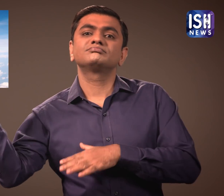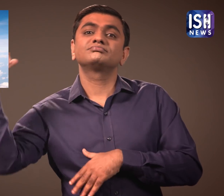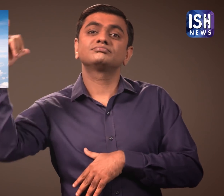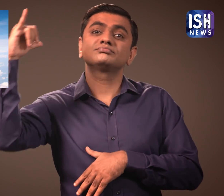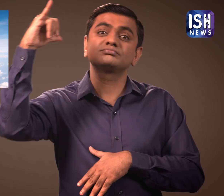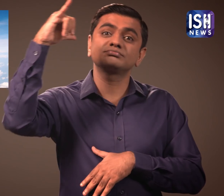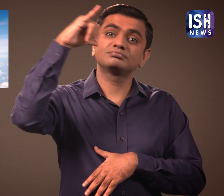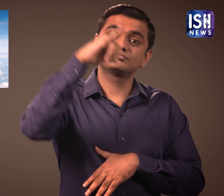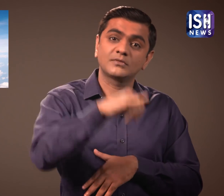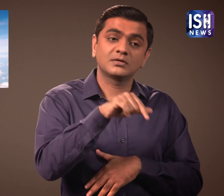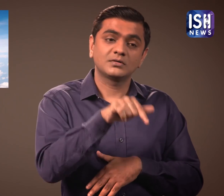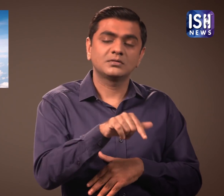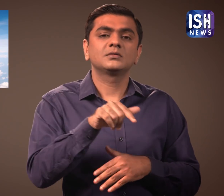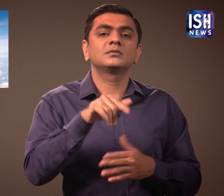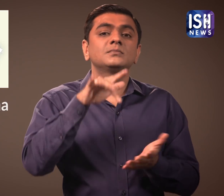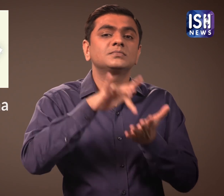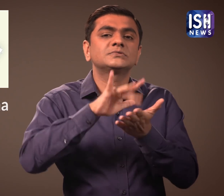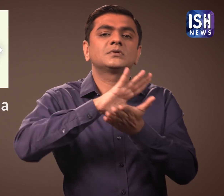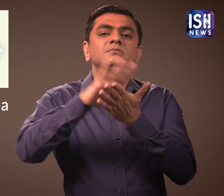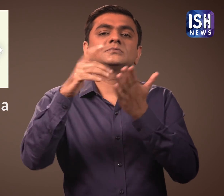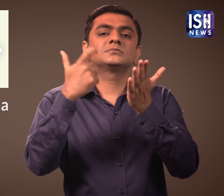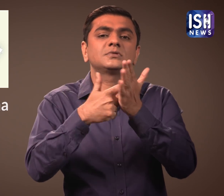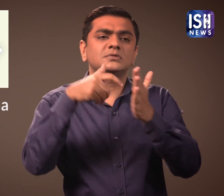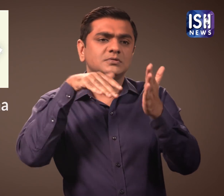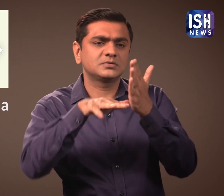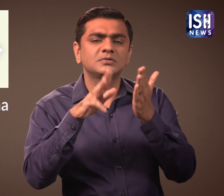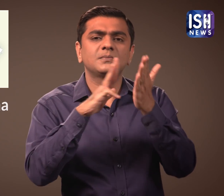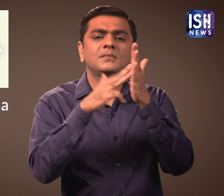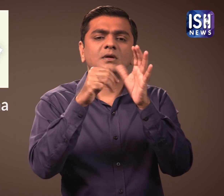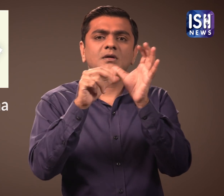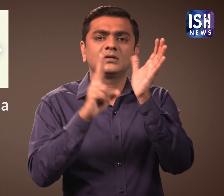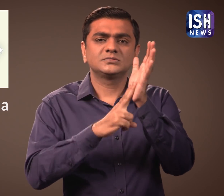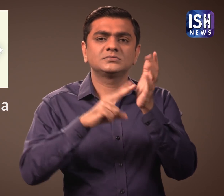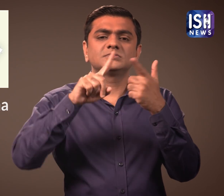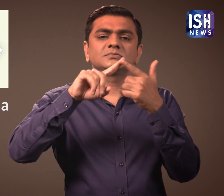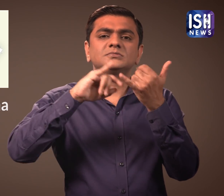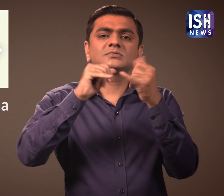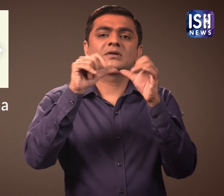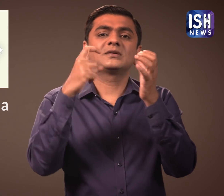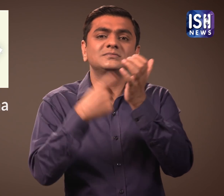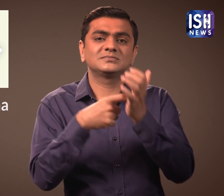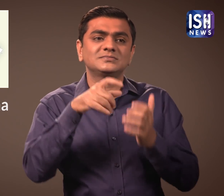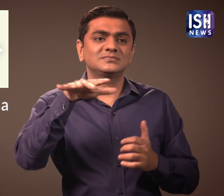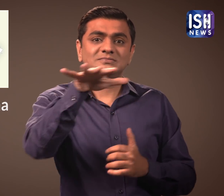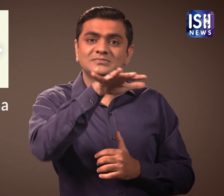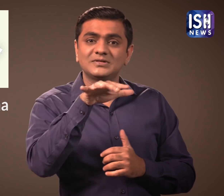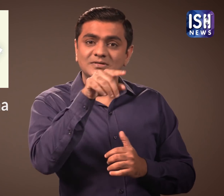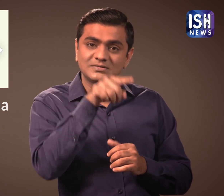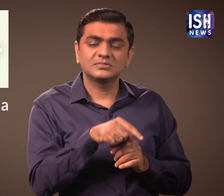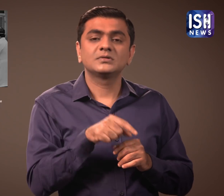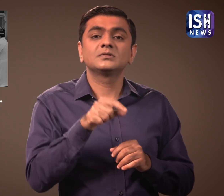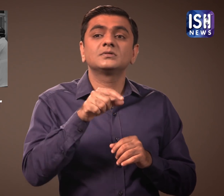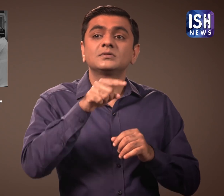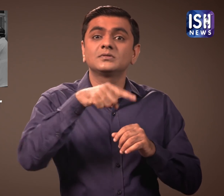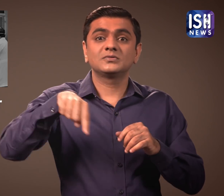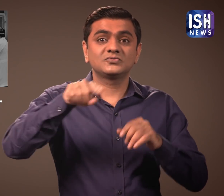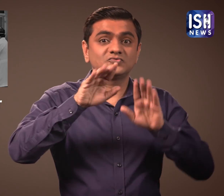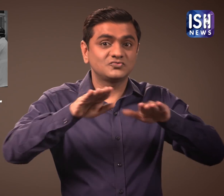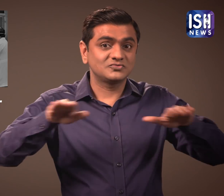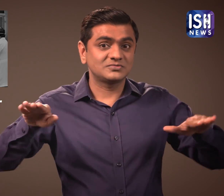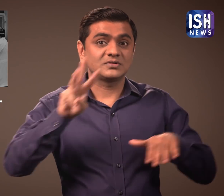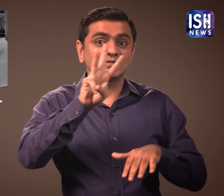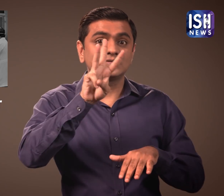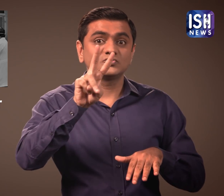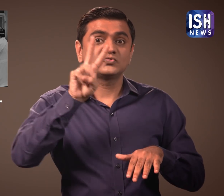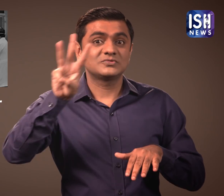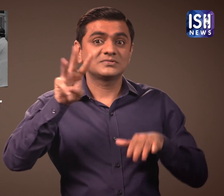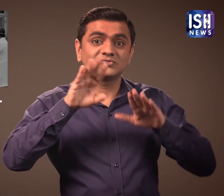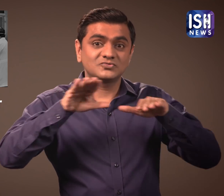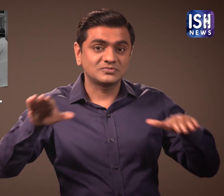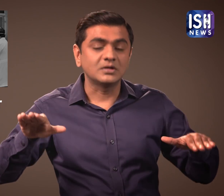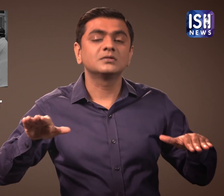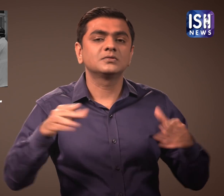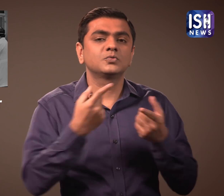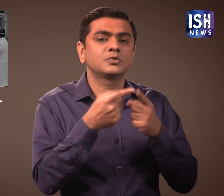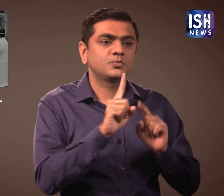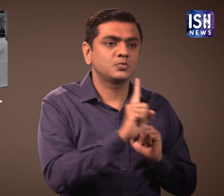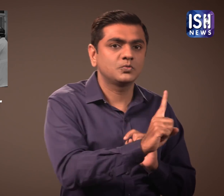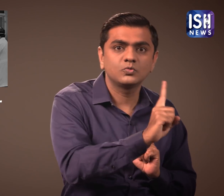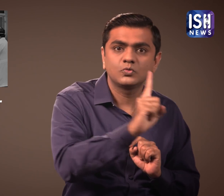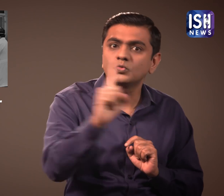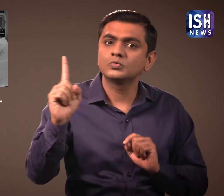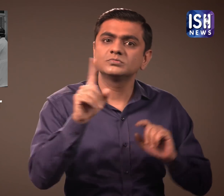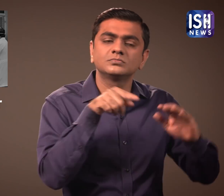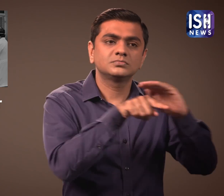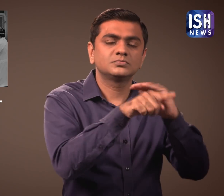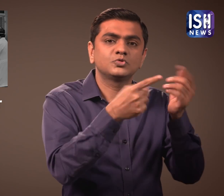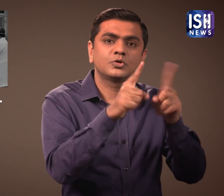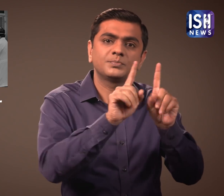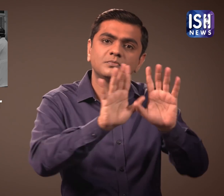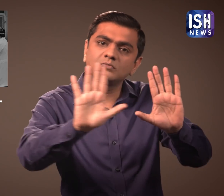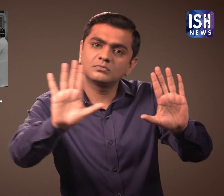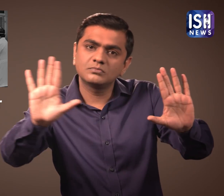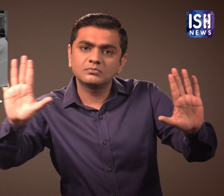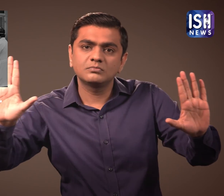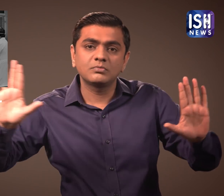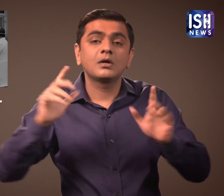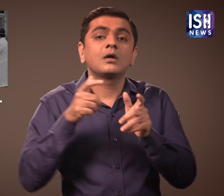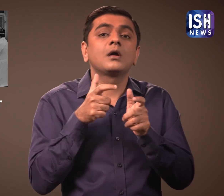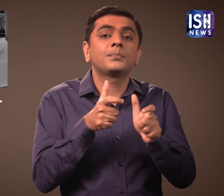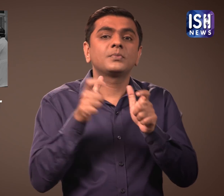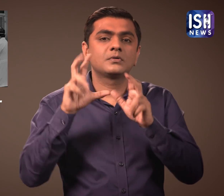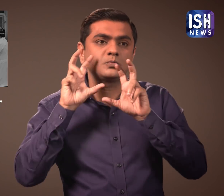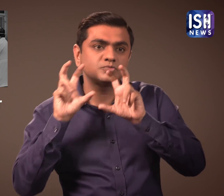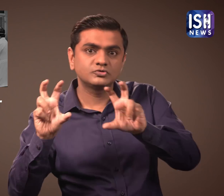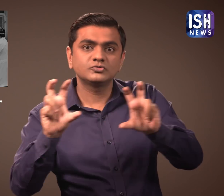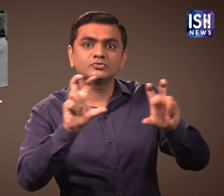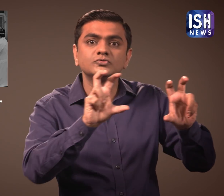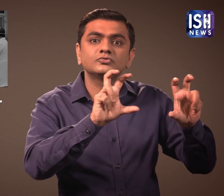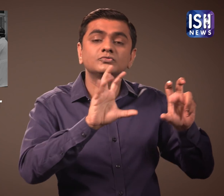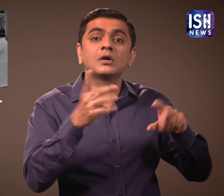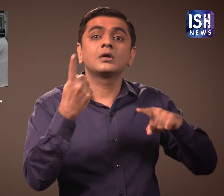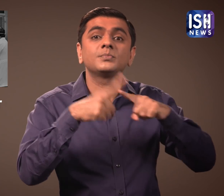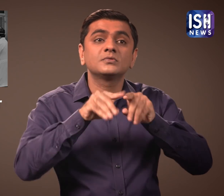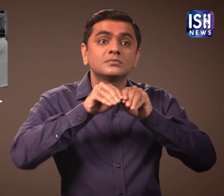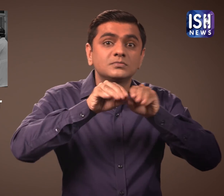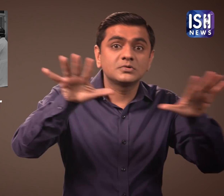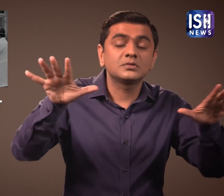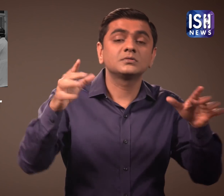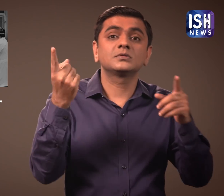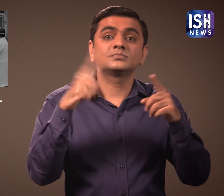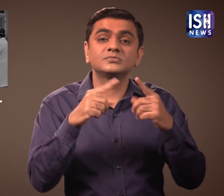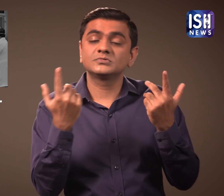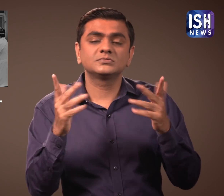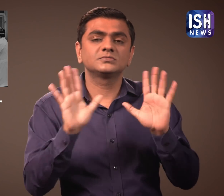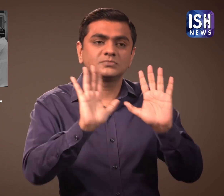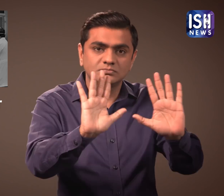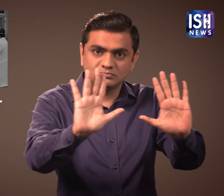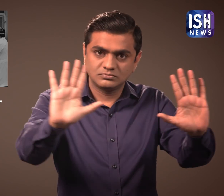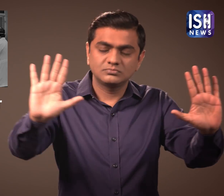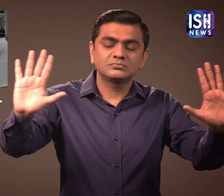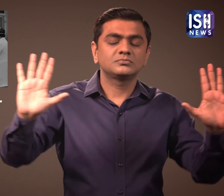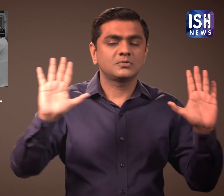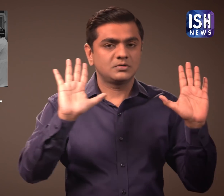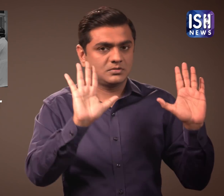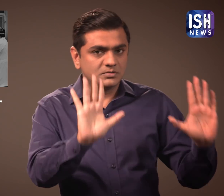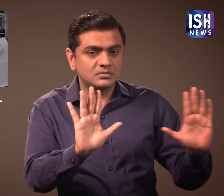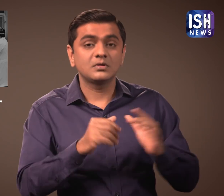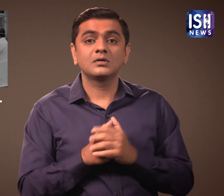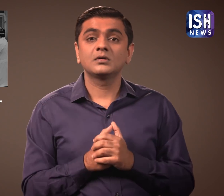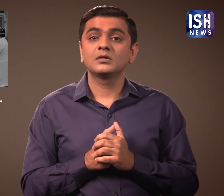The students were then quarantined in Manesar, Haryana by the army in order to prevent the virus from spreading.